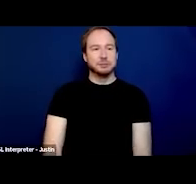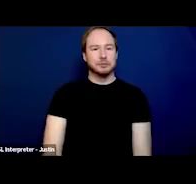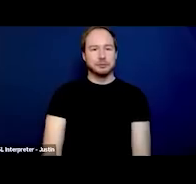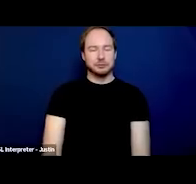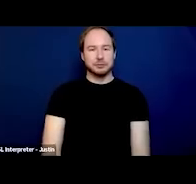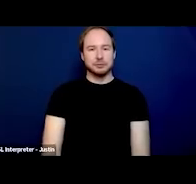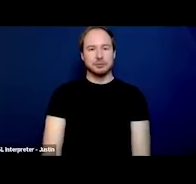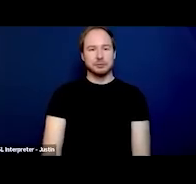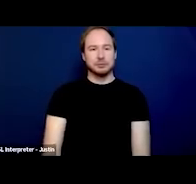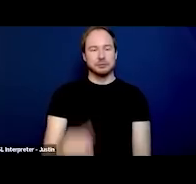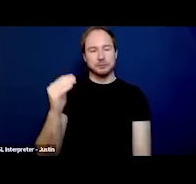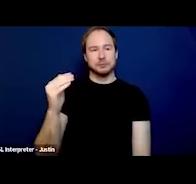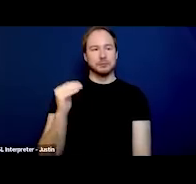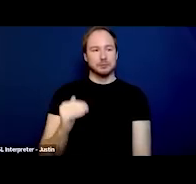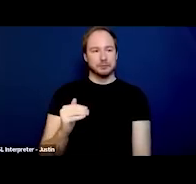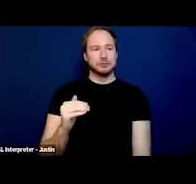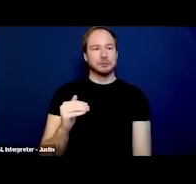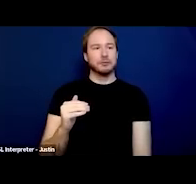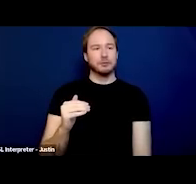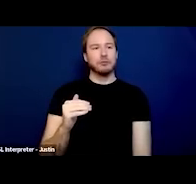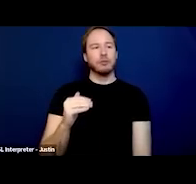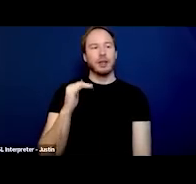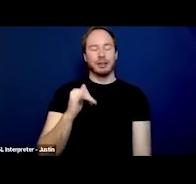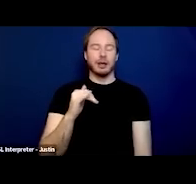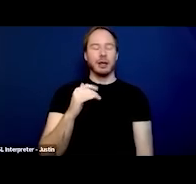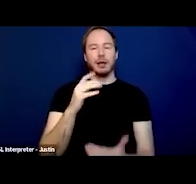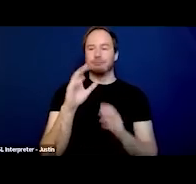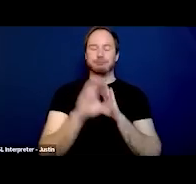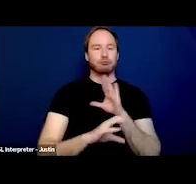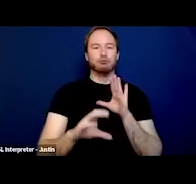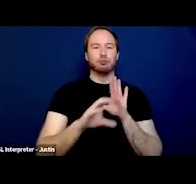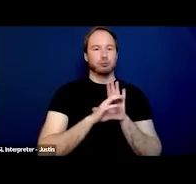So the second point I wanna make is about criminalization. And by criminalization,